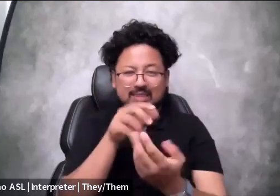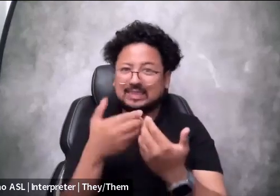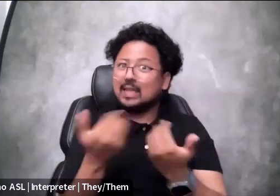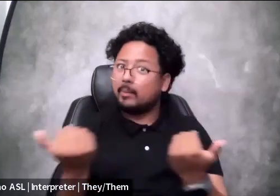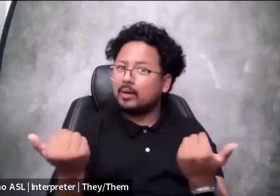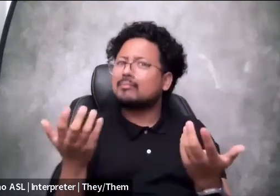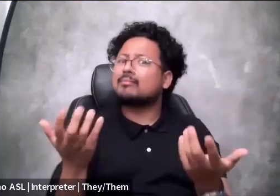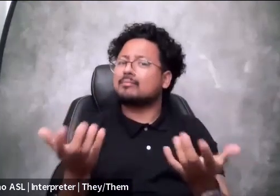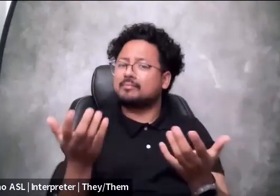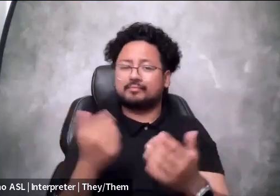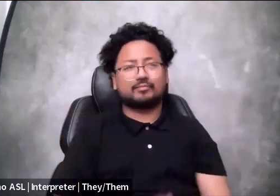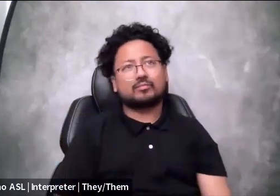maybe not interesting to anyone else, but it is to me.